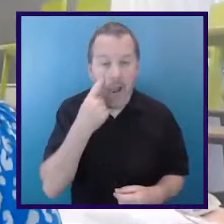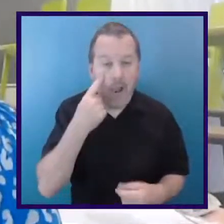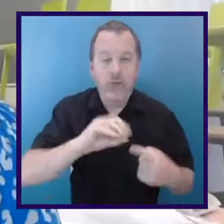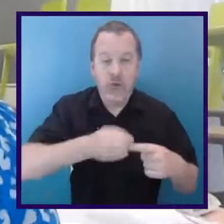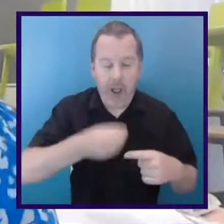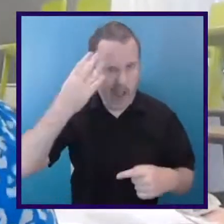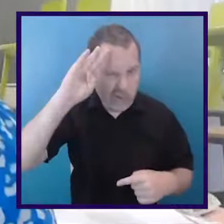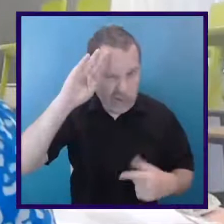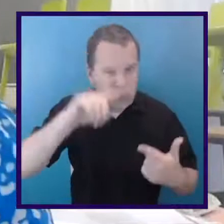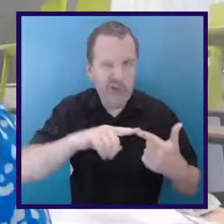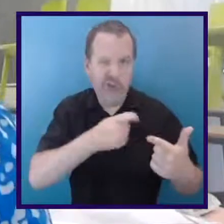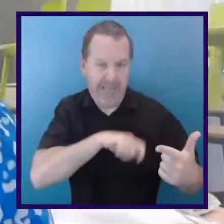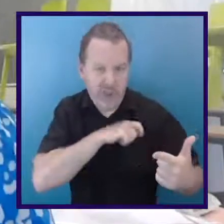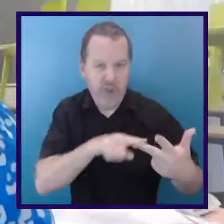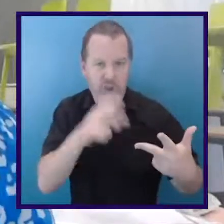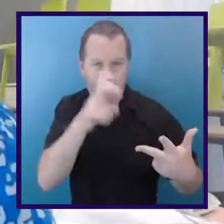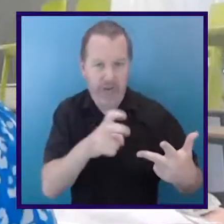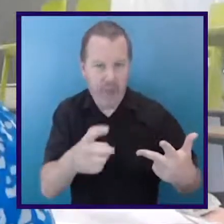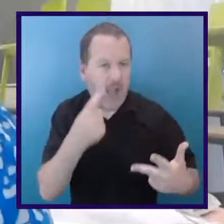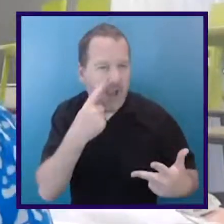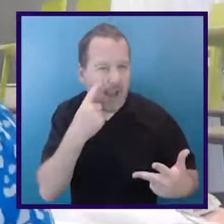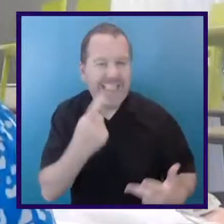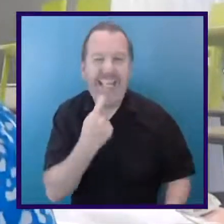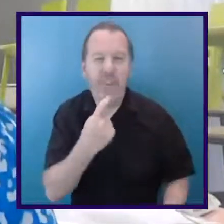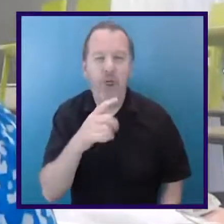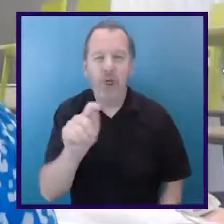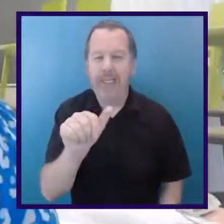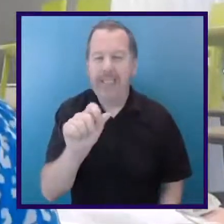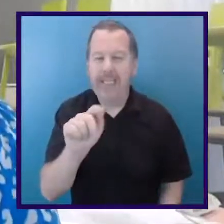Irish Spanish and French, and have taster sessions in year eight.